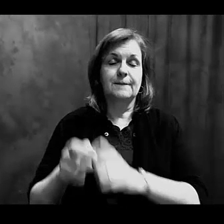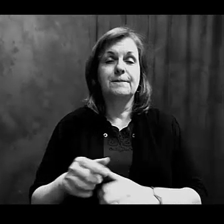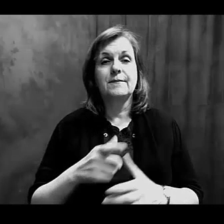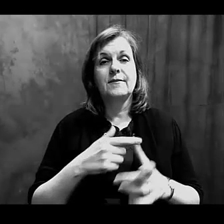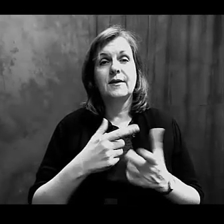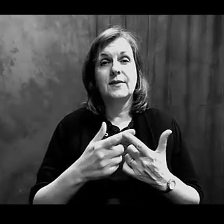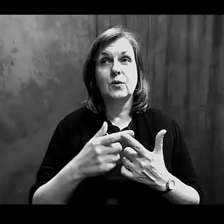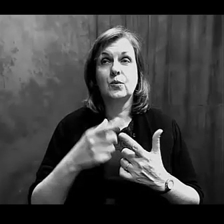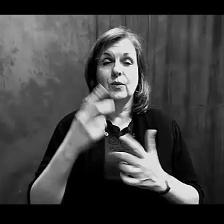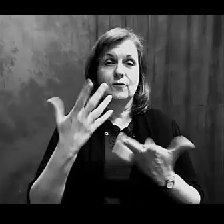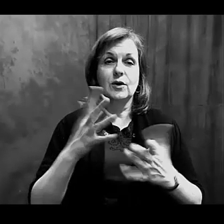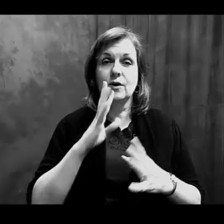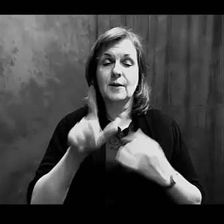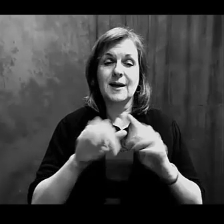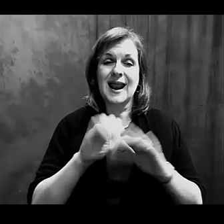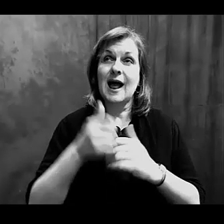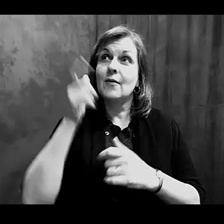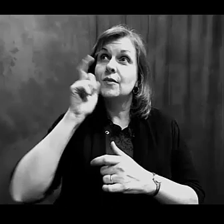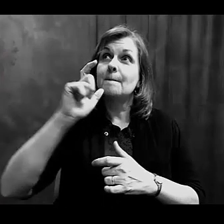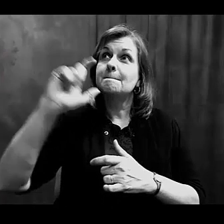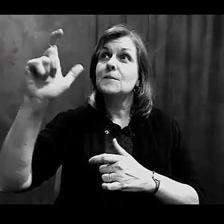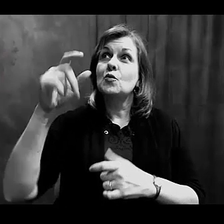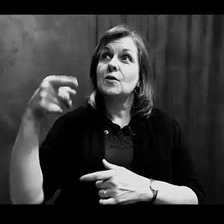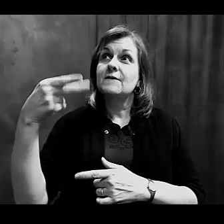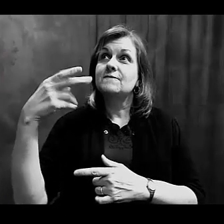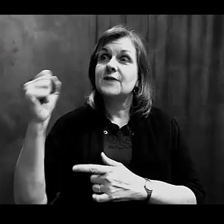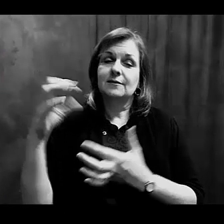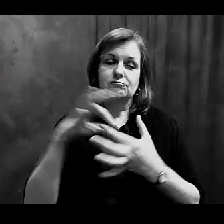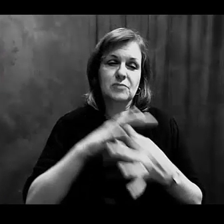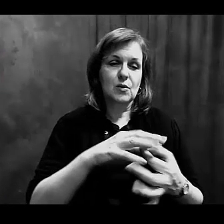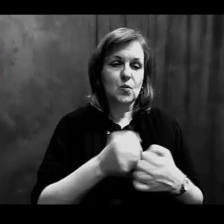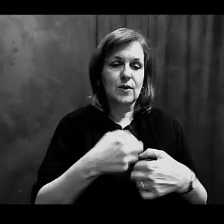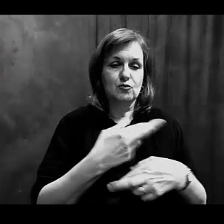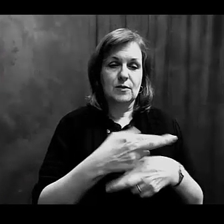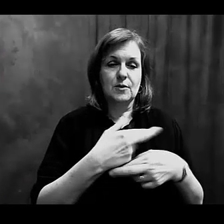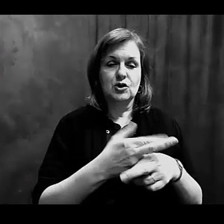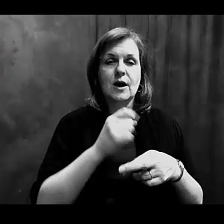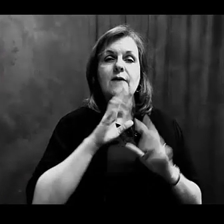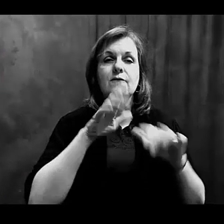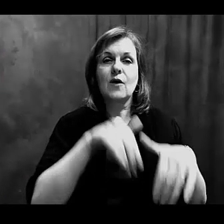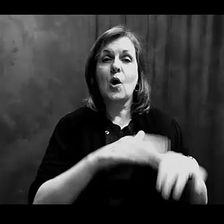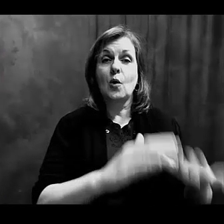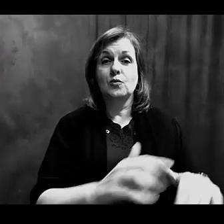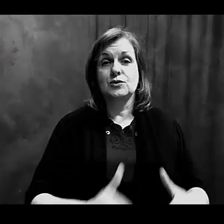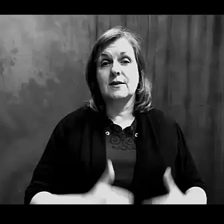the importance of phases of the moon in reproduction of some of the aquatic and ocean life